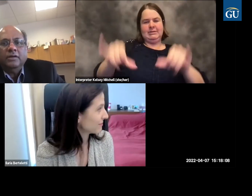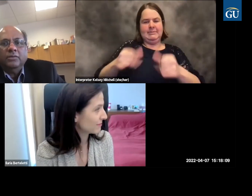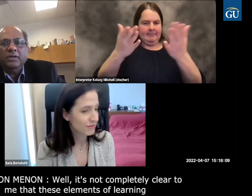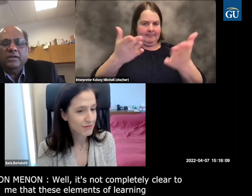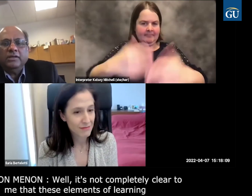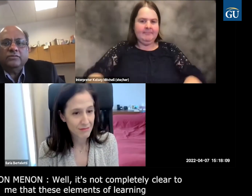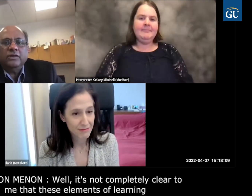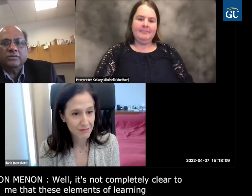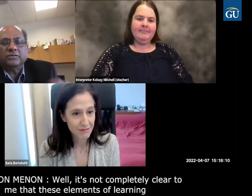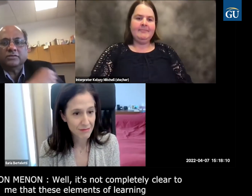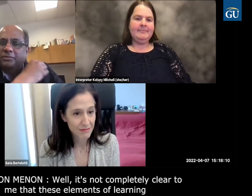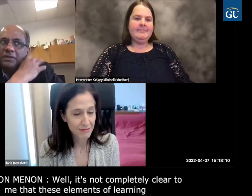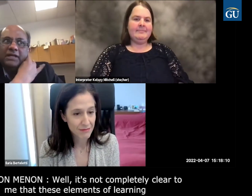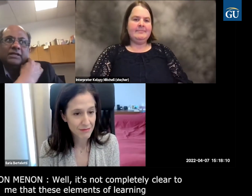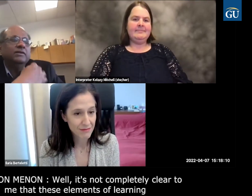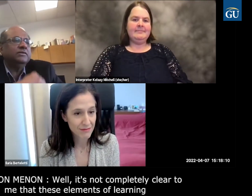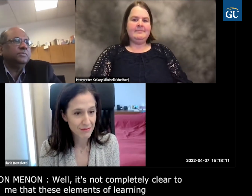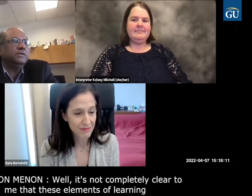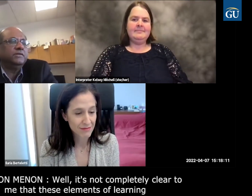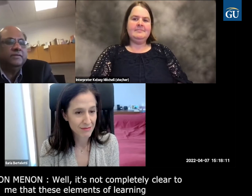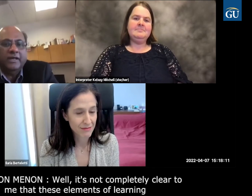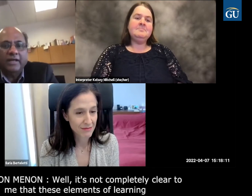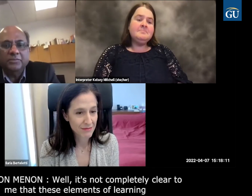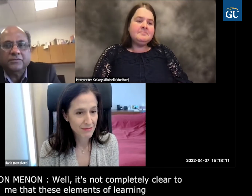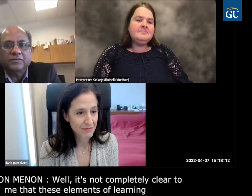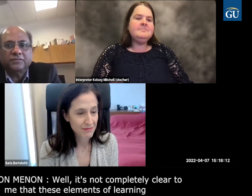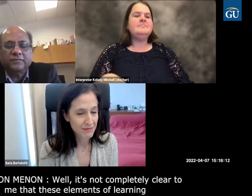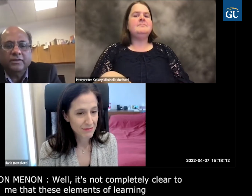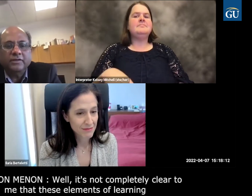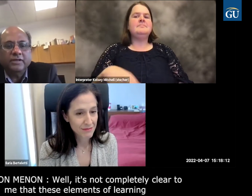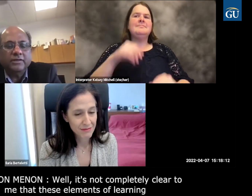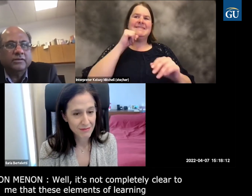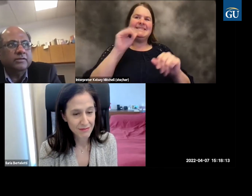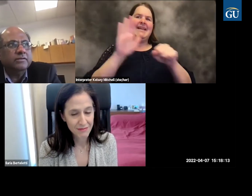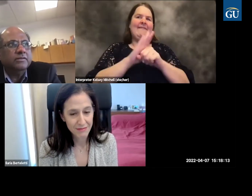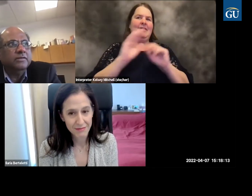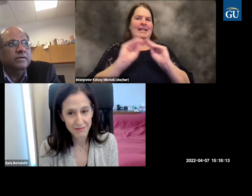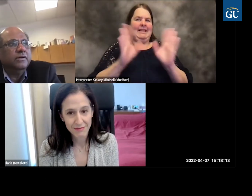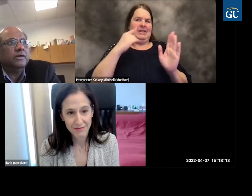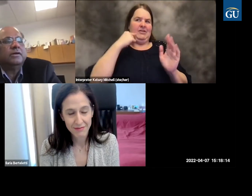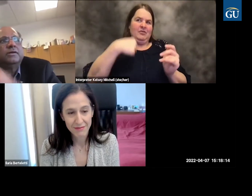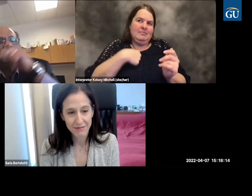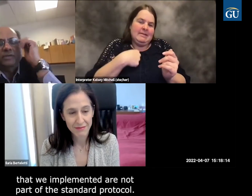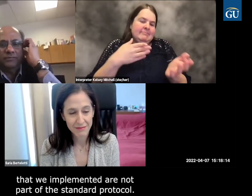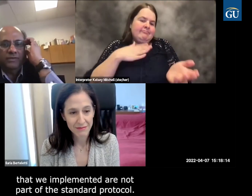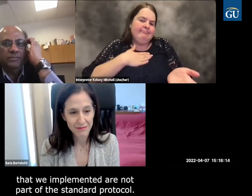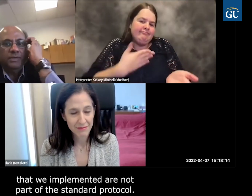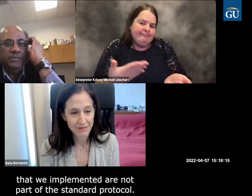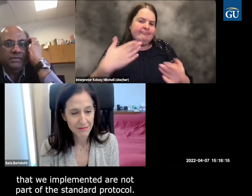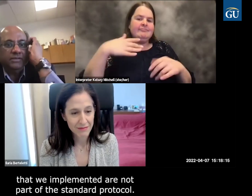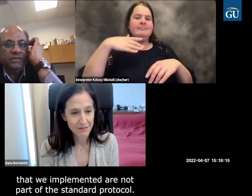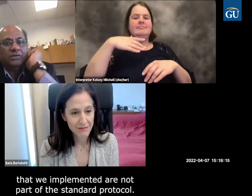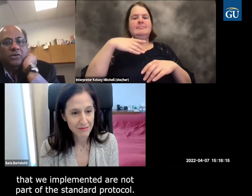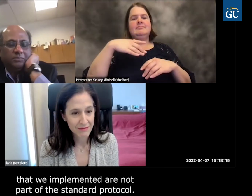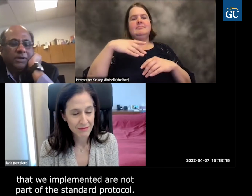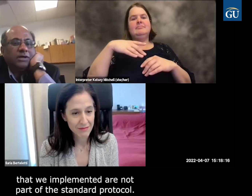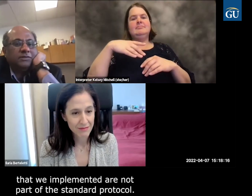well it's not completely clear to me that these elements of learning